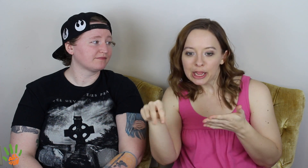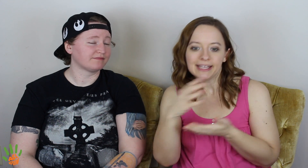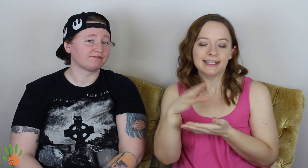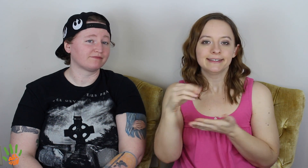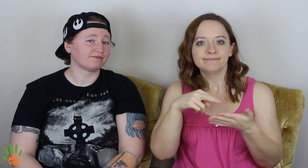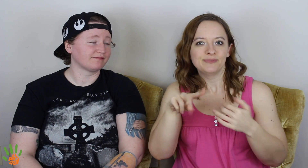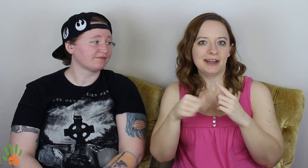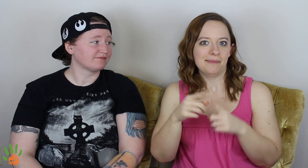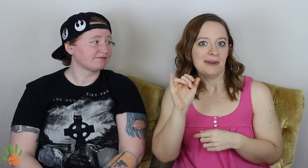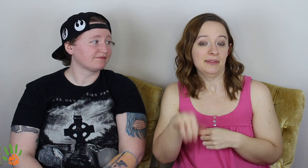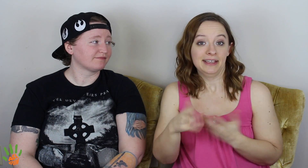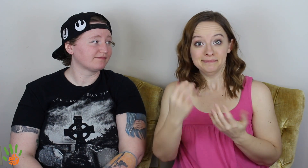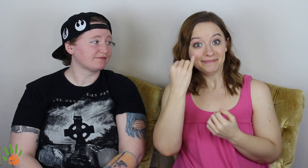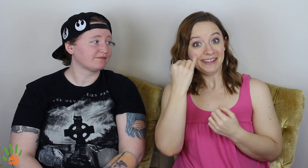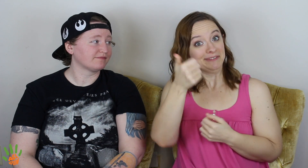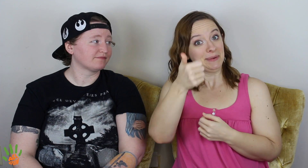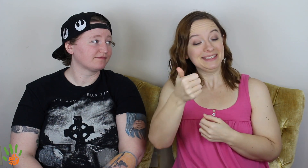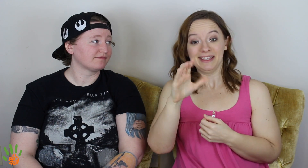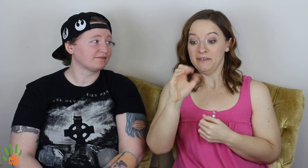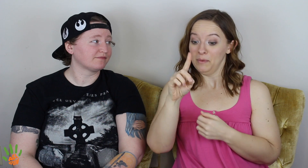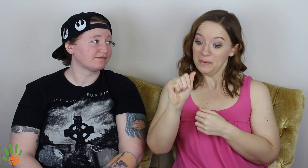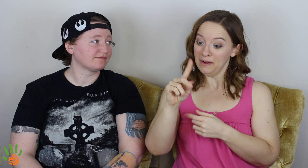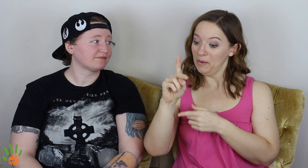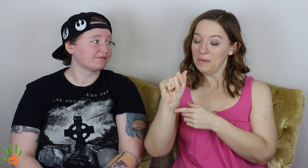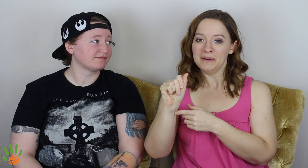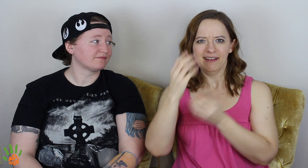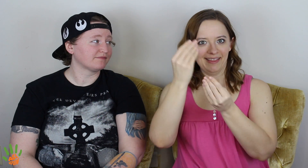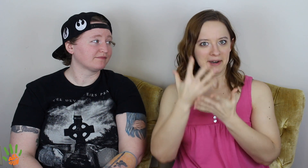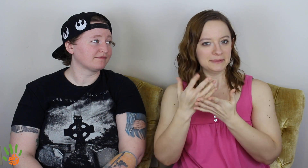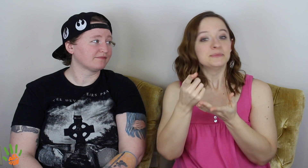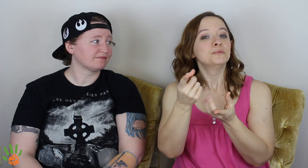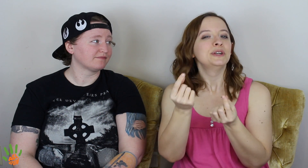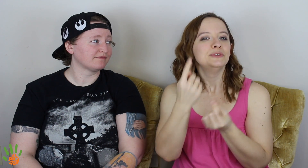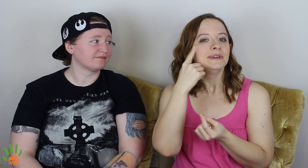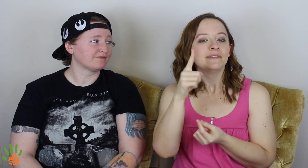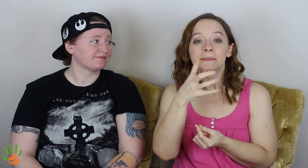You can take a look and read more about that. If you area C/KODA, adult or child, let us know what you do